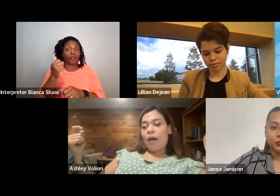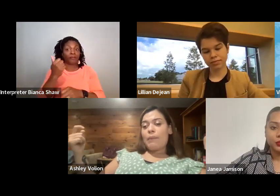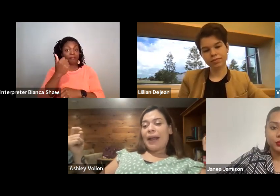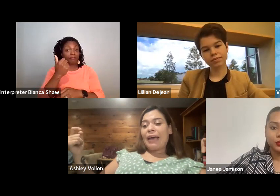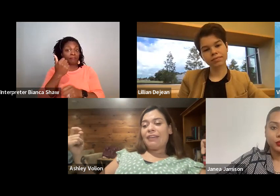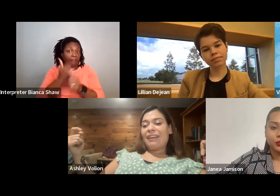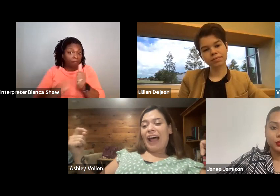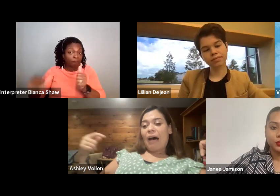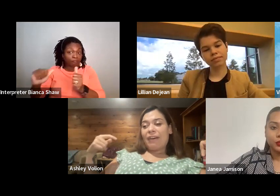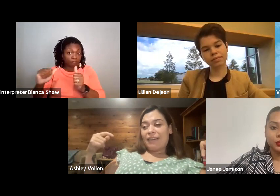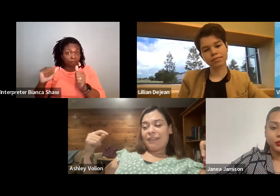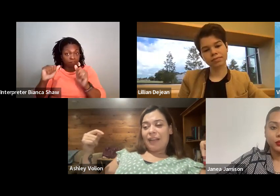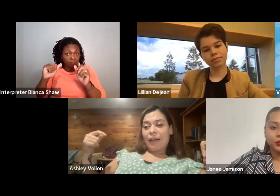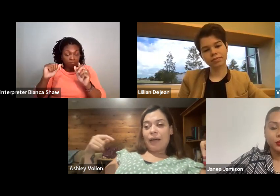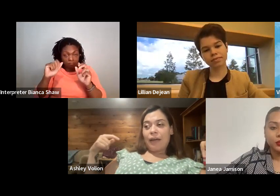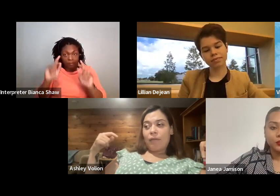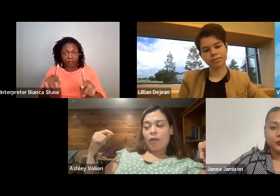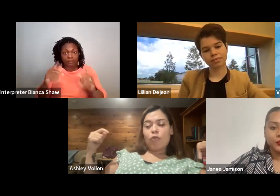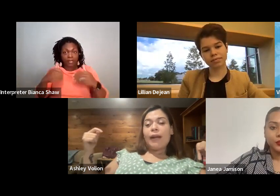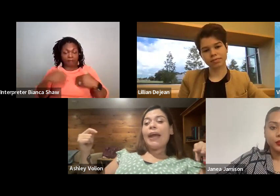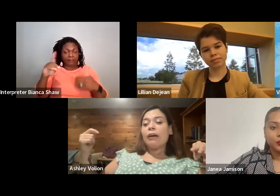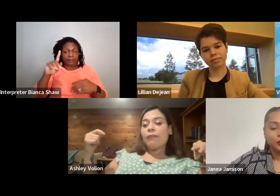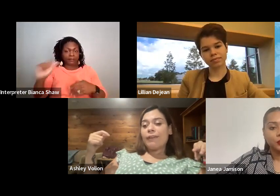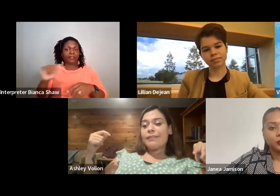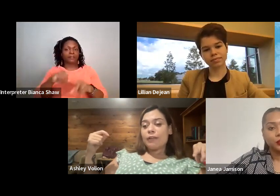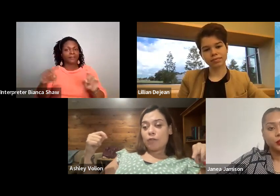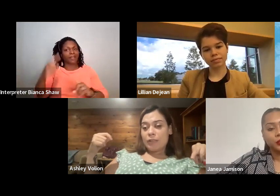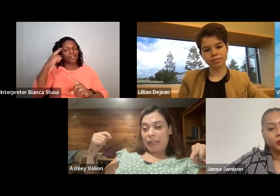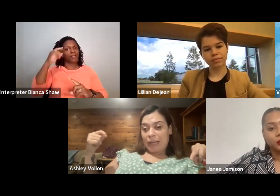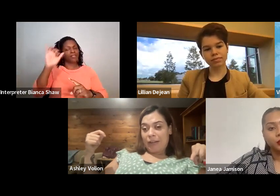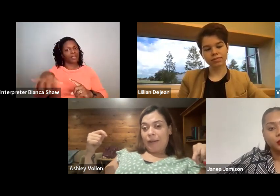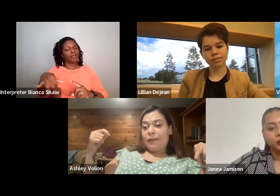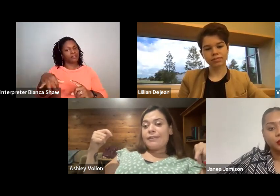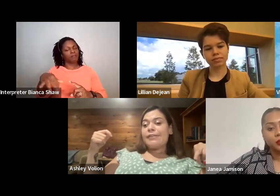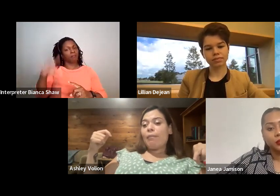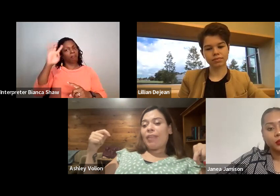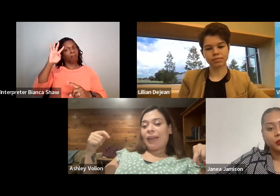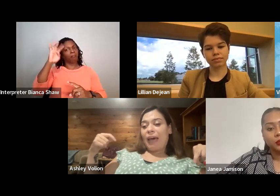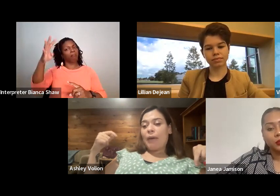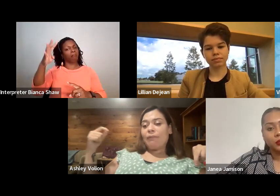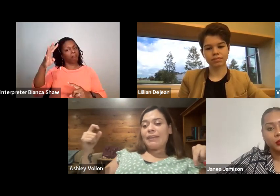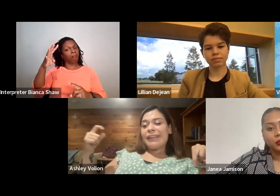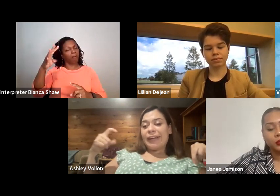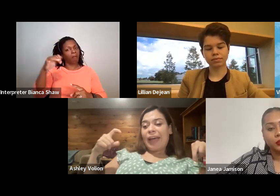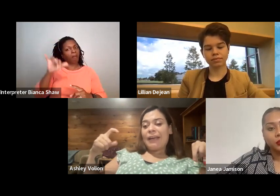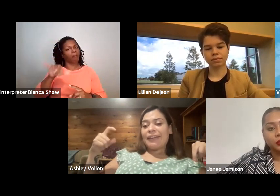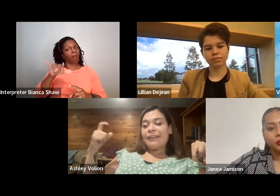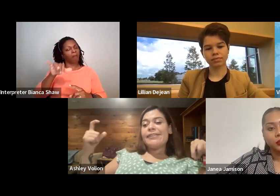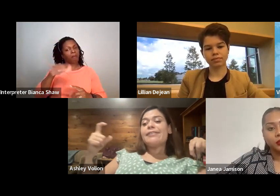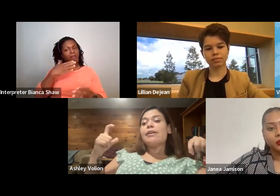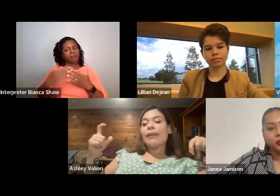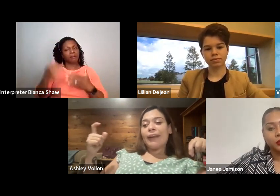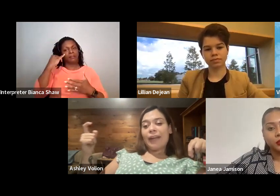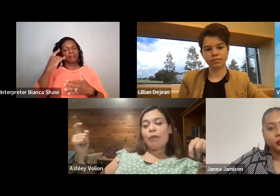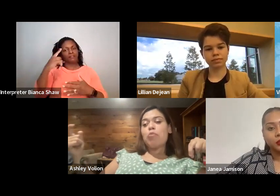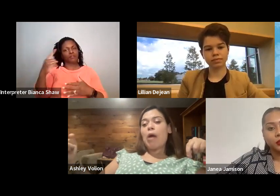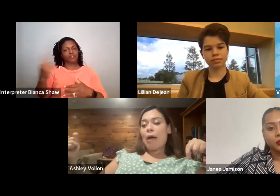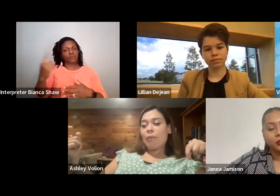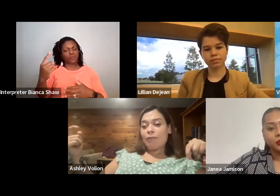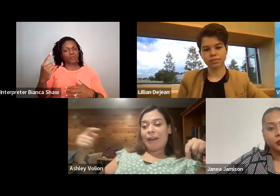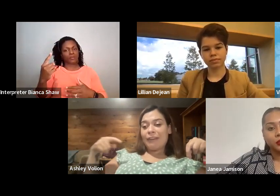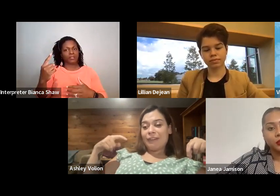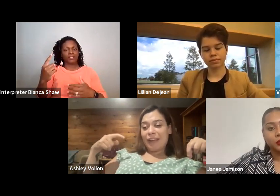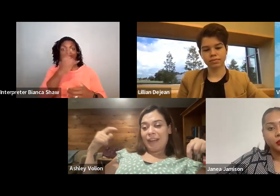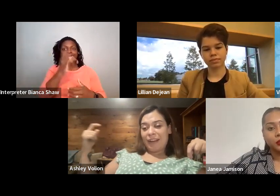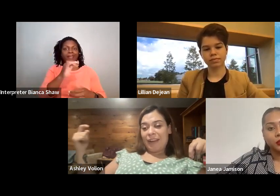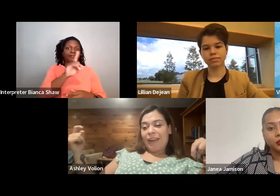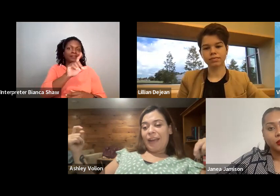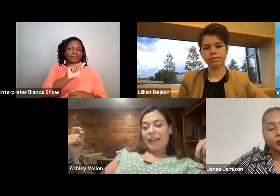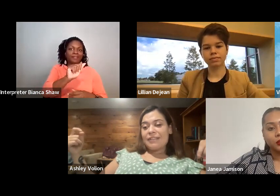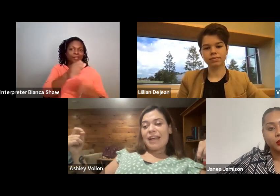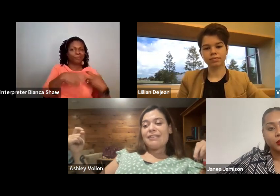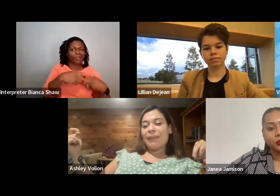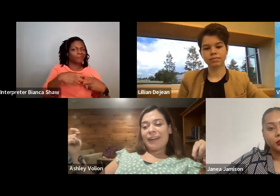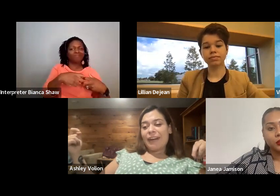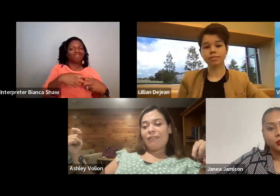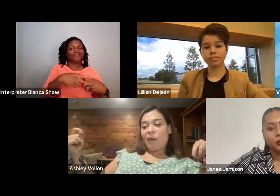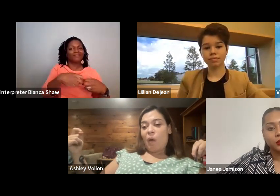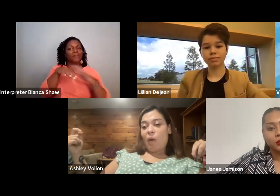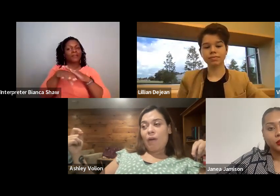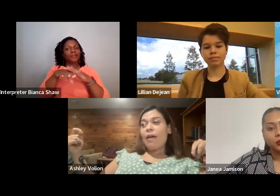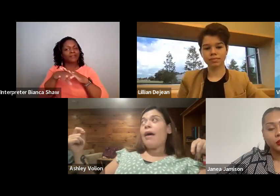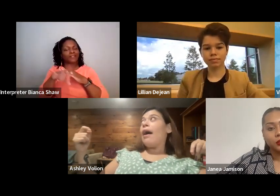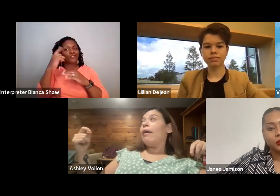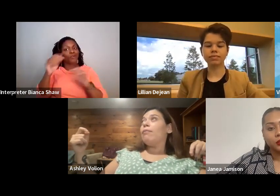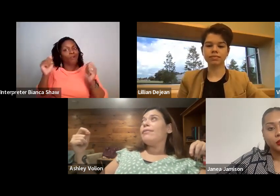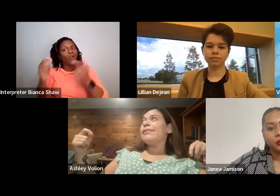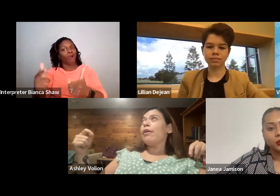But I thought that was a creative solution to something that might be seen as a disability problem rather than an accessibility from all.